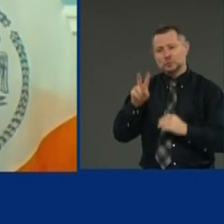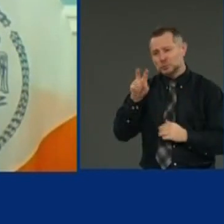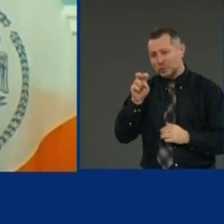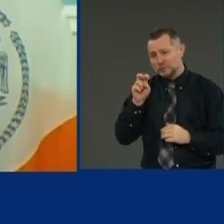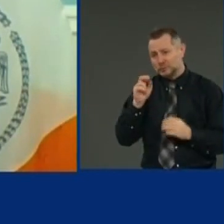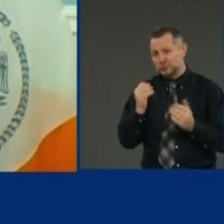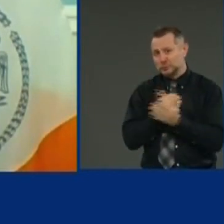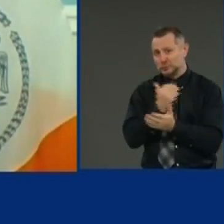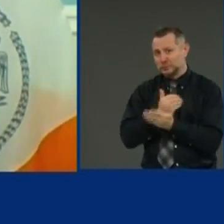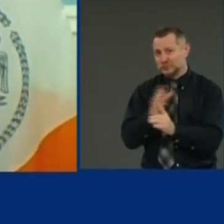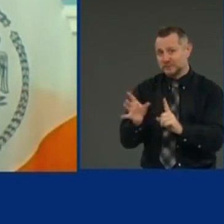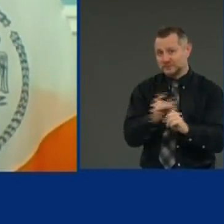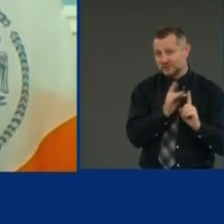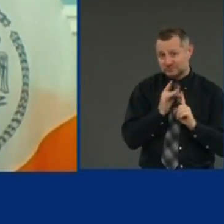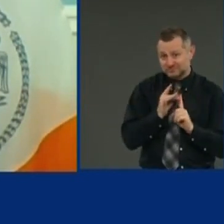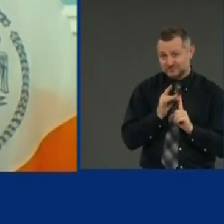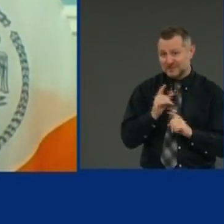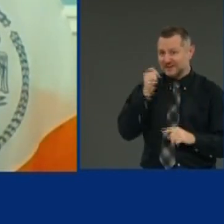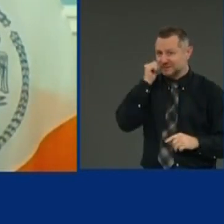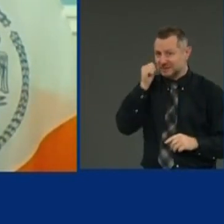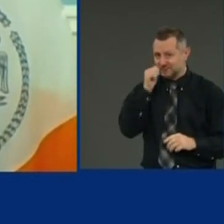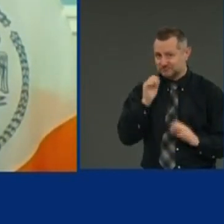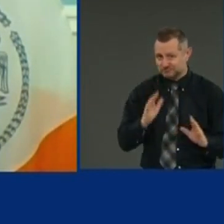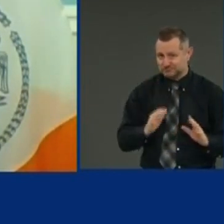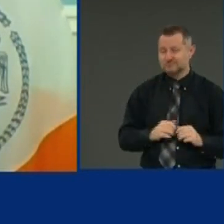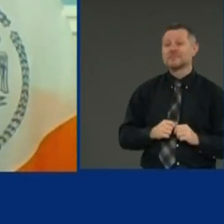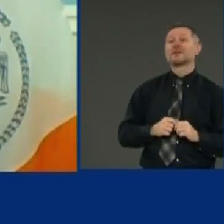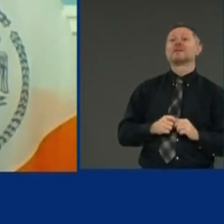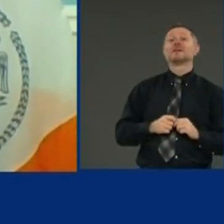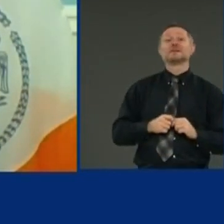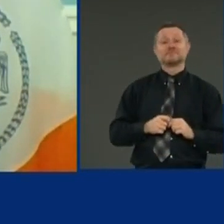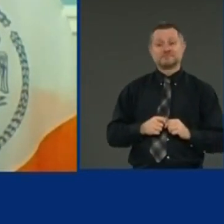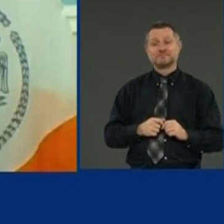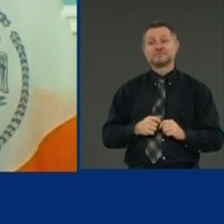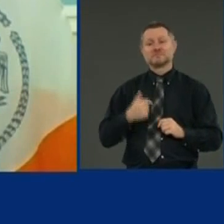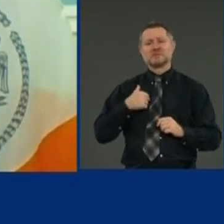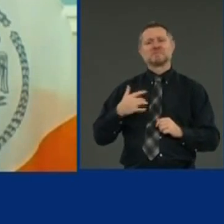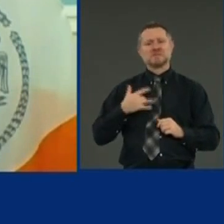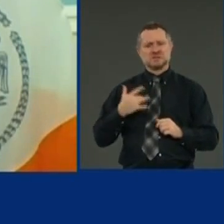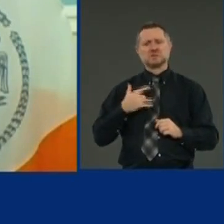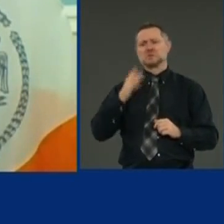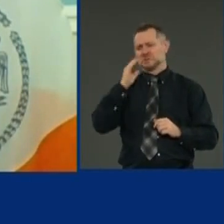WE HAVE SET A THRESHOLD THAT WE WANT TO BE UNDER 200 NEW